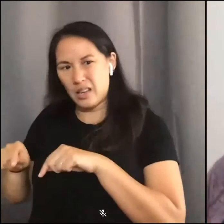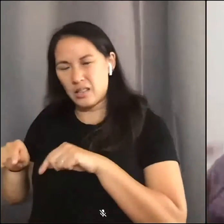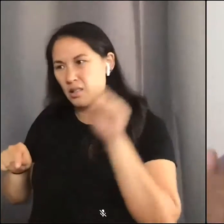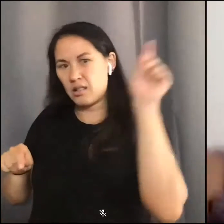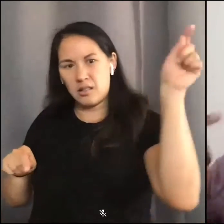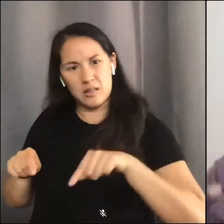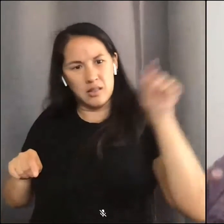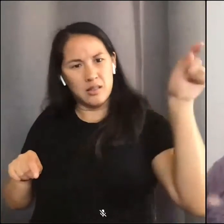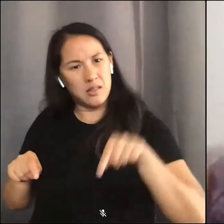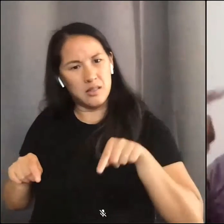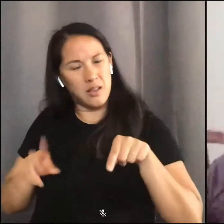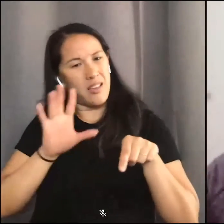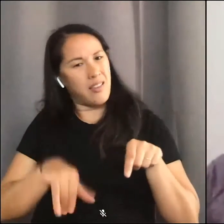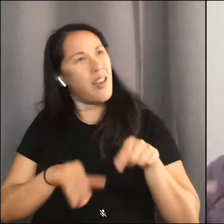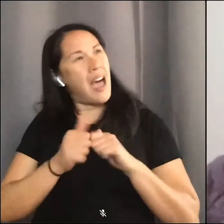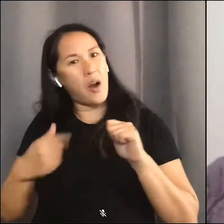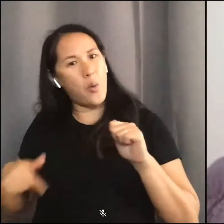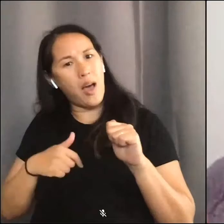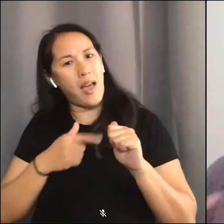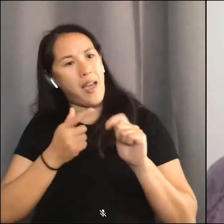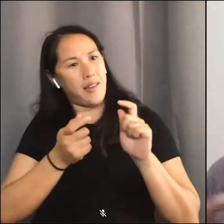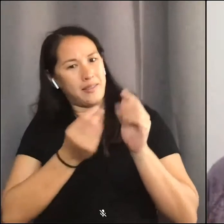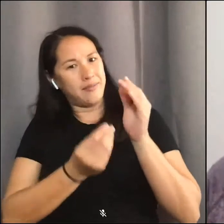and you take the experience between through your new lens on how you want to look at your world